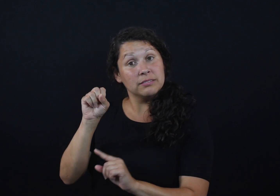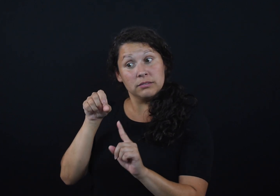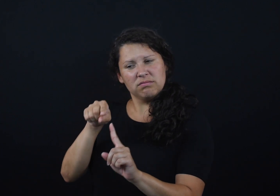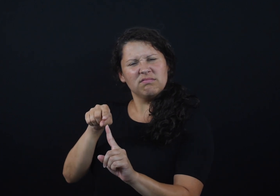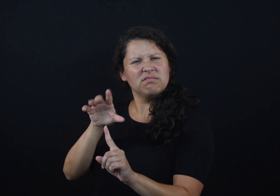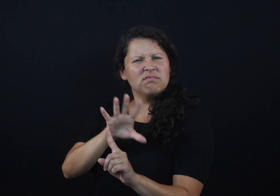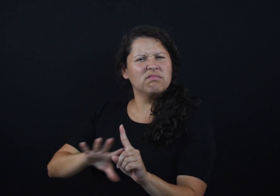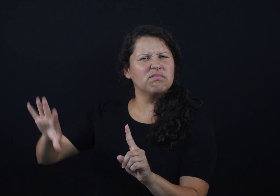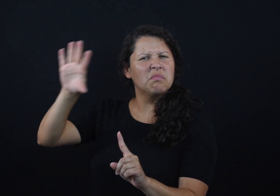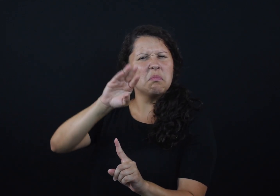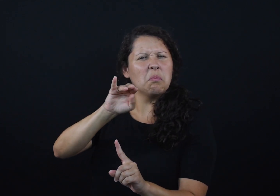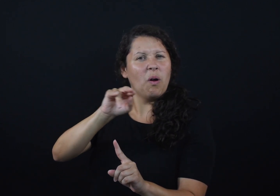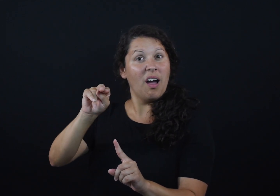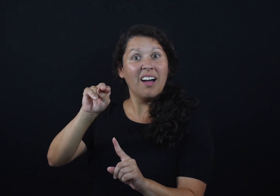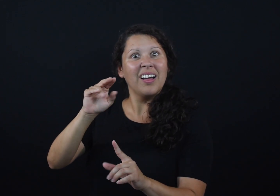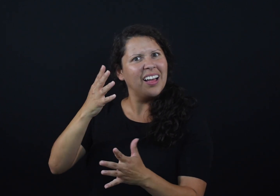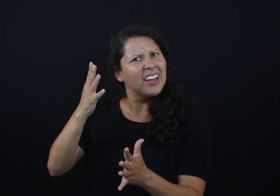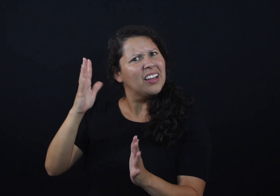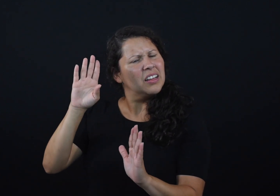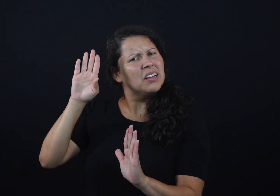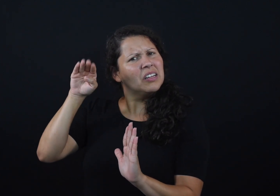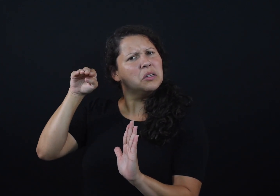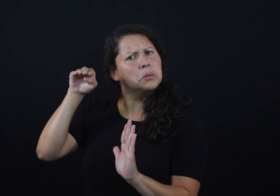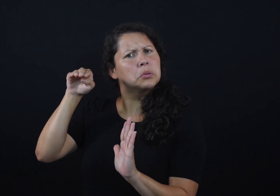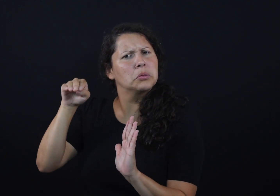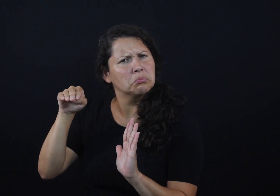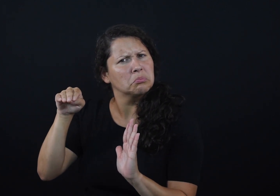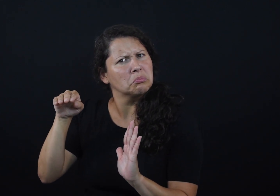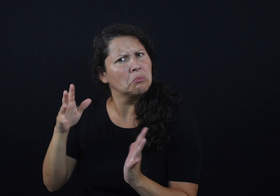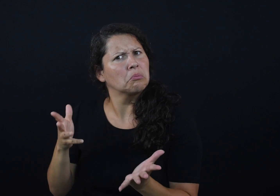during the pandemic while others continued to increase.